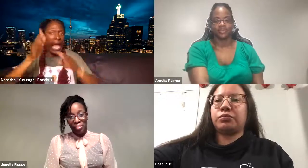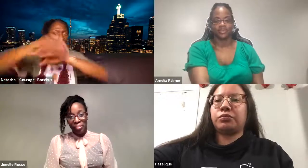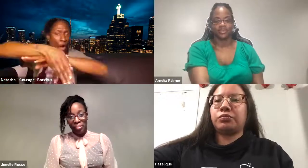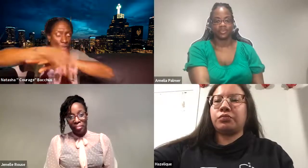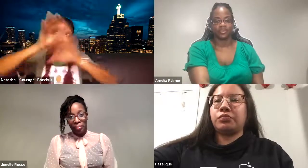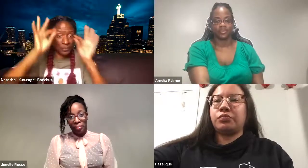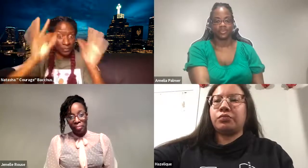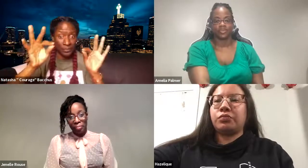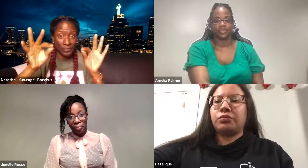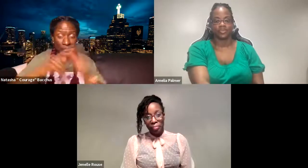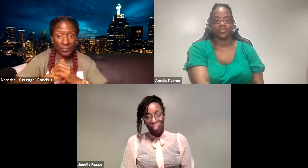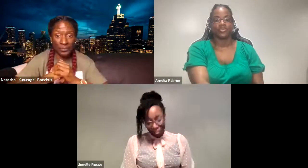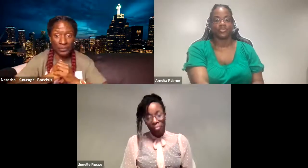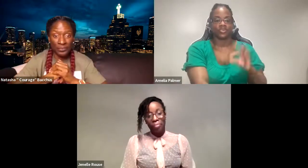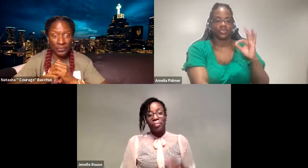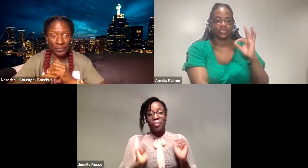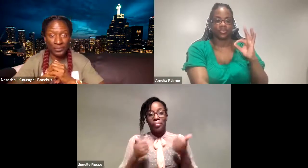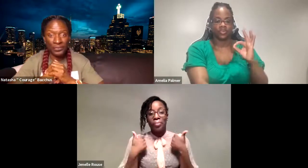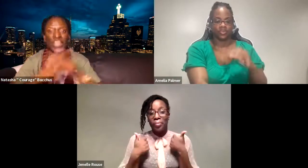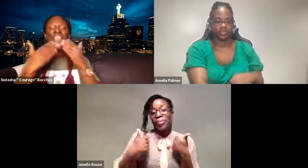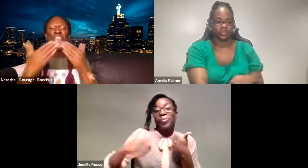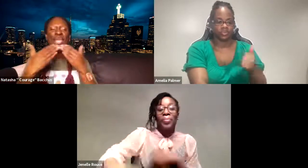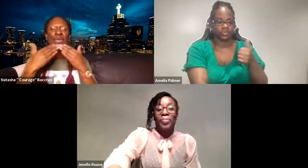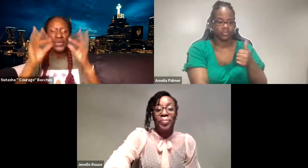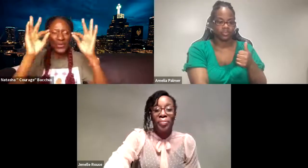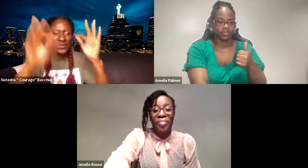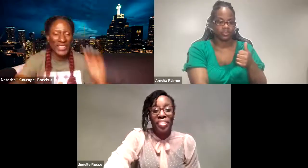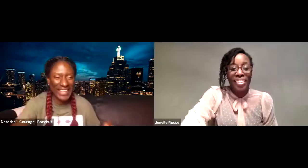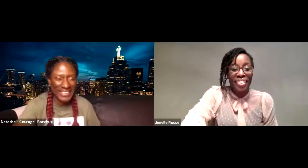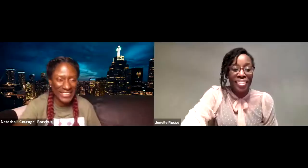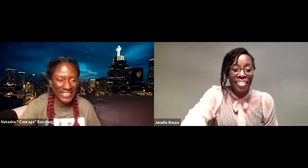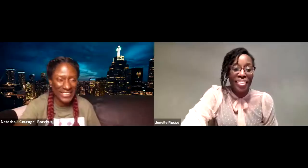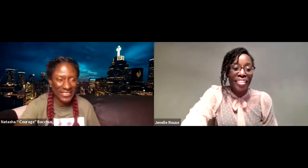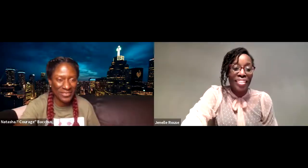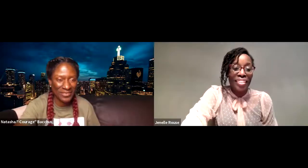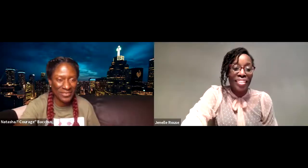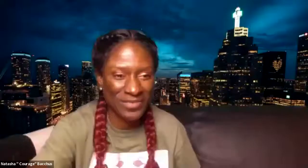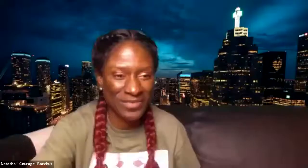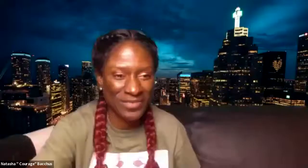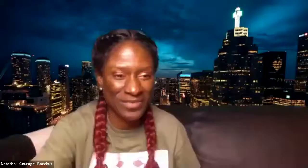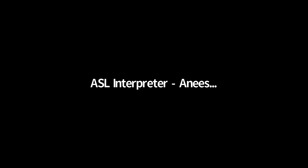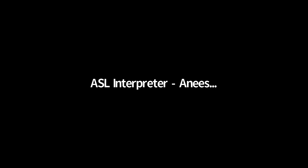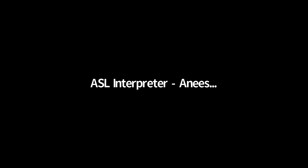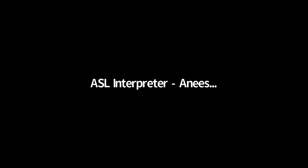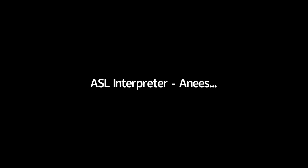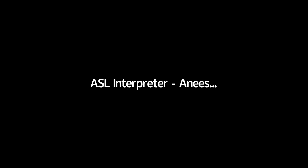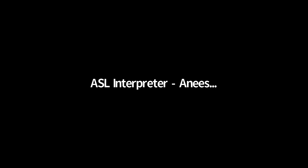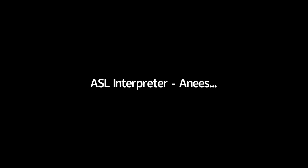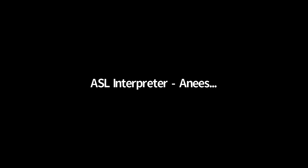relieve yourself, buy a break and we'll see everyone in 10 minutes thank you so much.